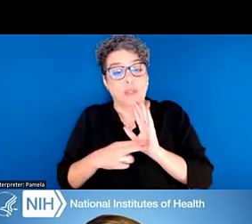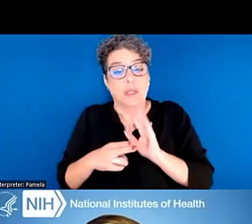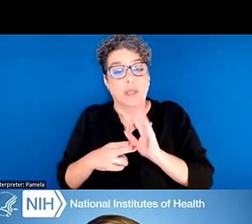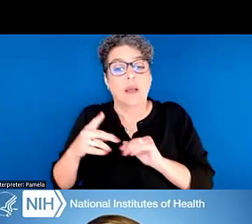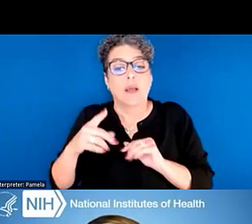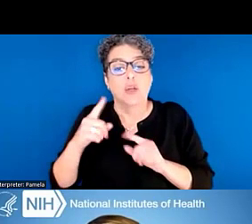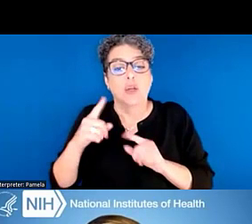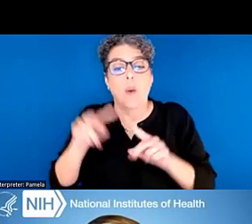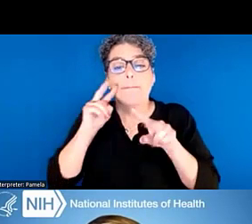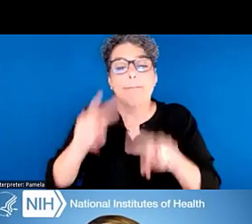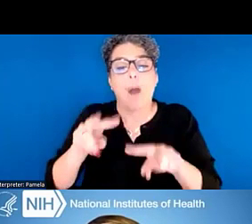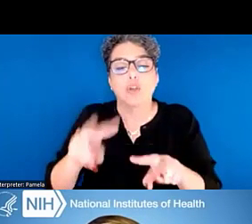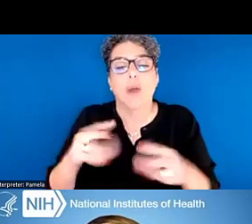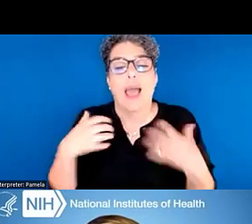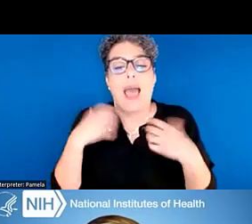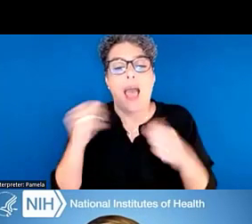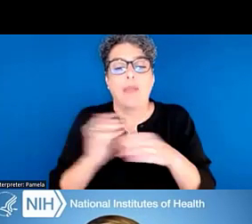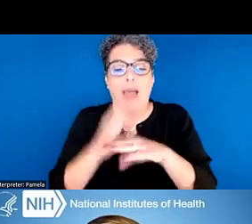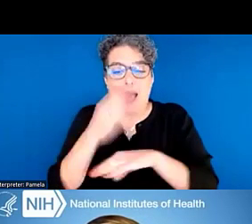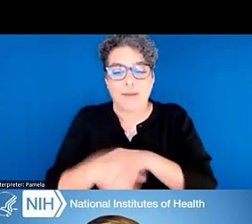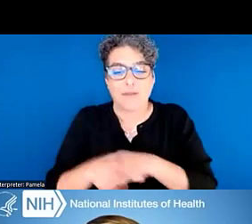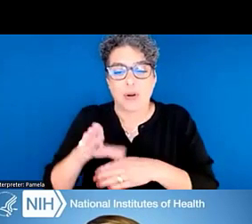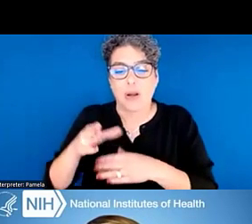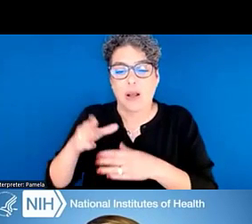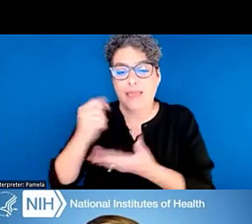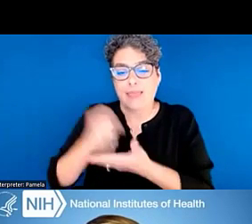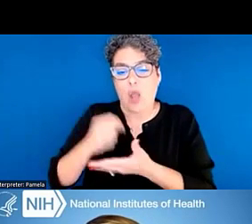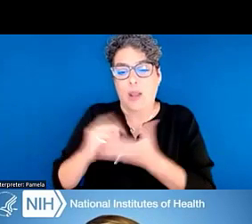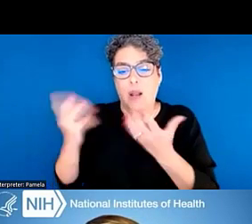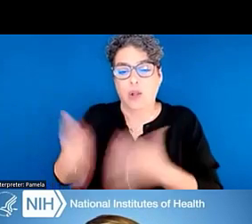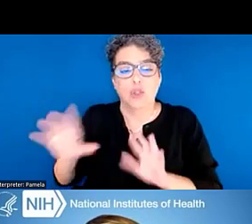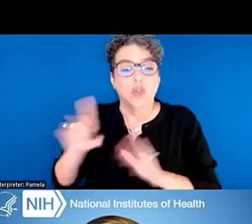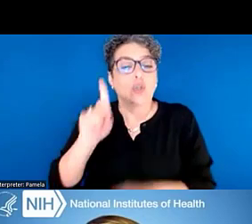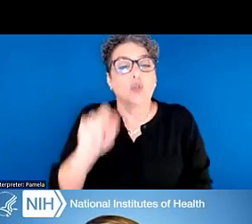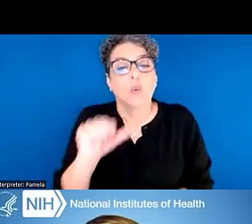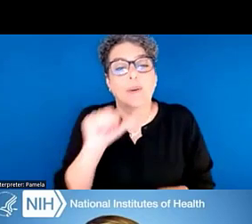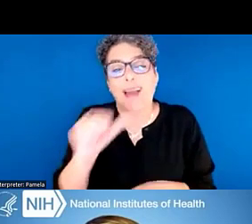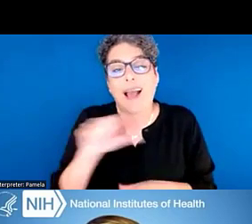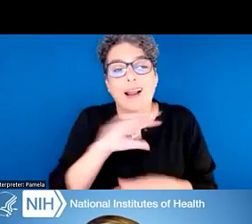to monitor health after conclusion of the therapy do not include subject's initials